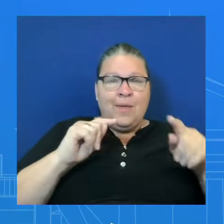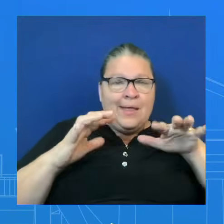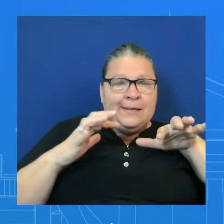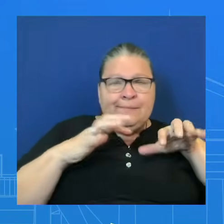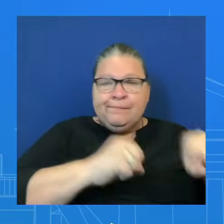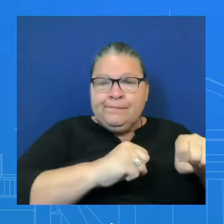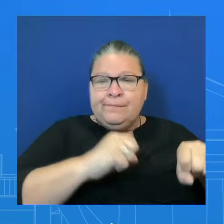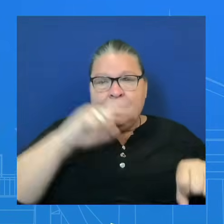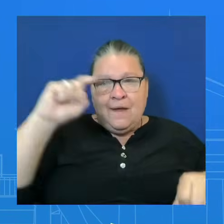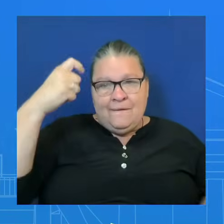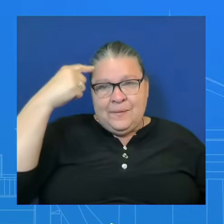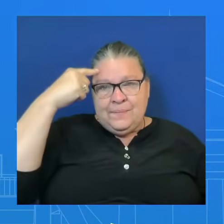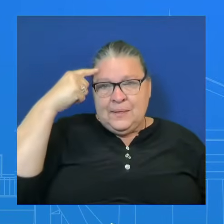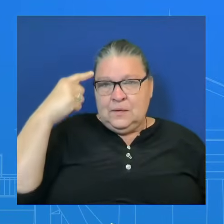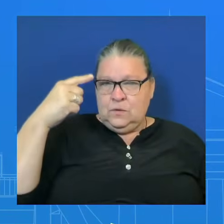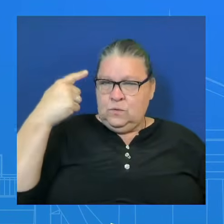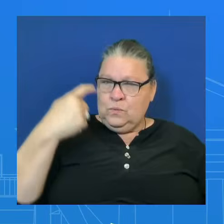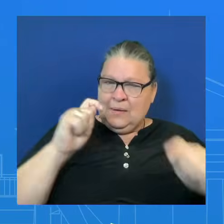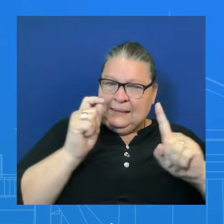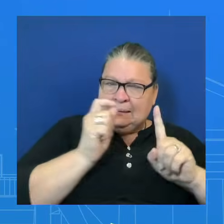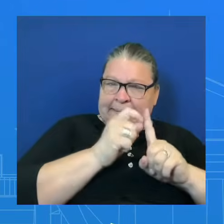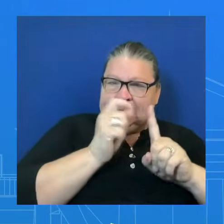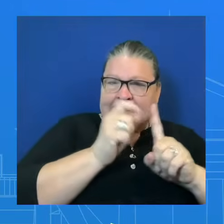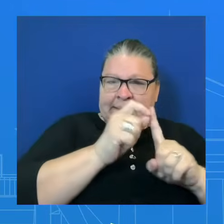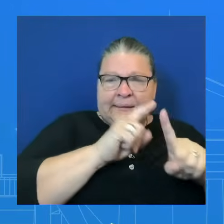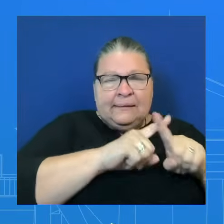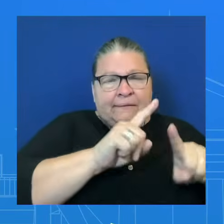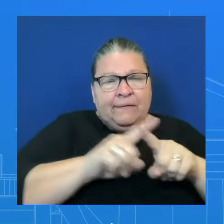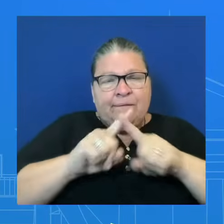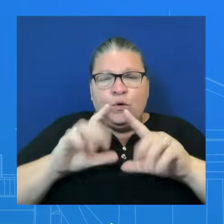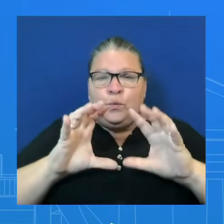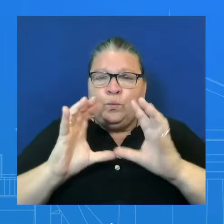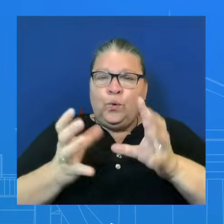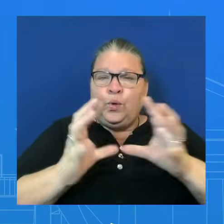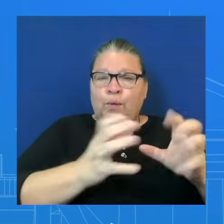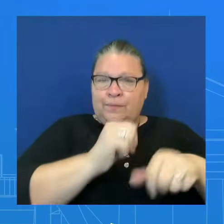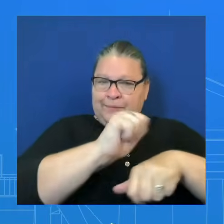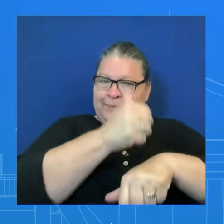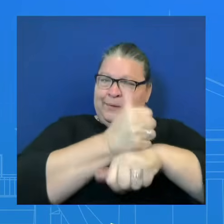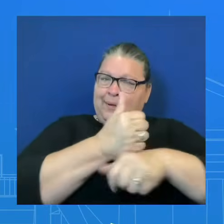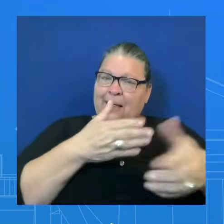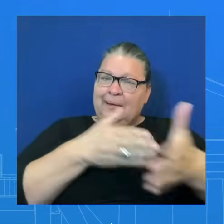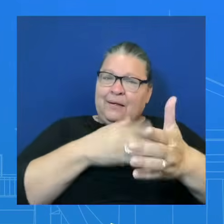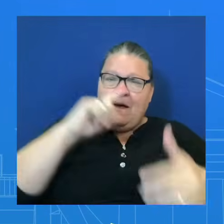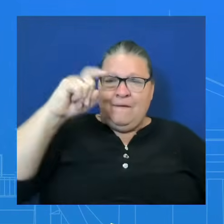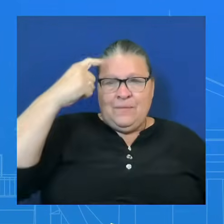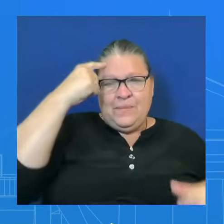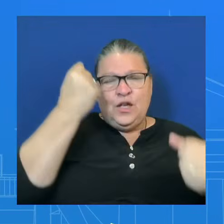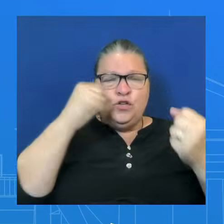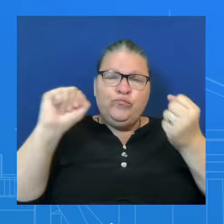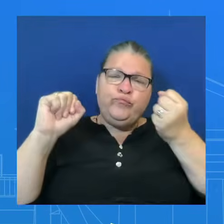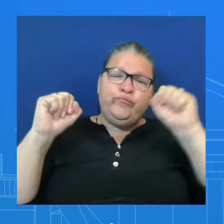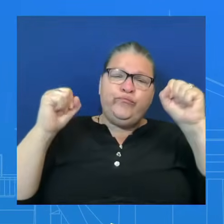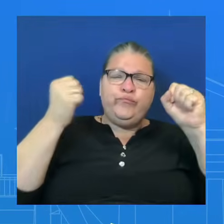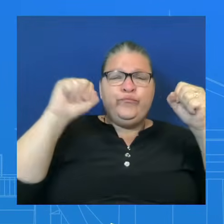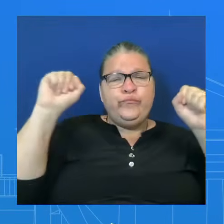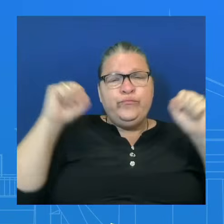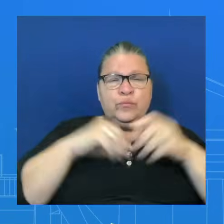that conduct anti-government protests, rallies, marches, demonstrations. And the U.S. government is going to continue to support the Moldovan government